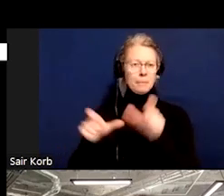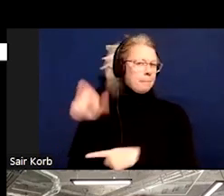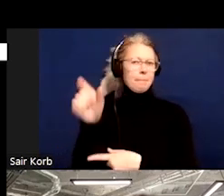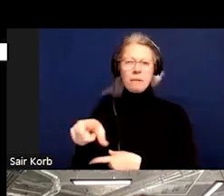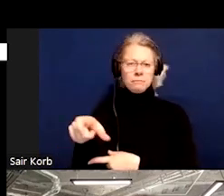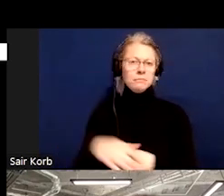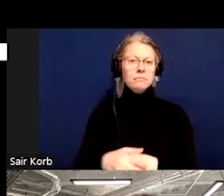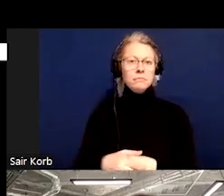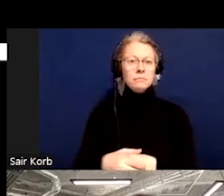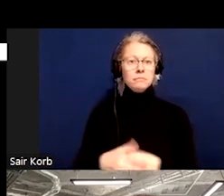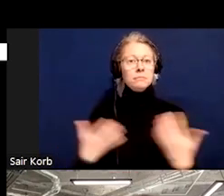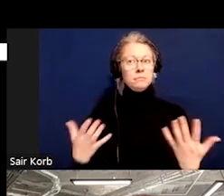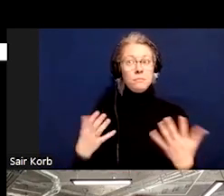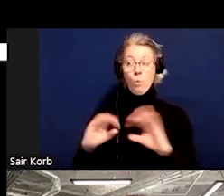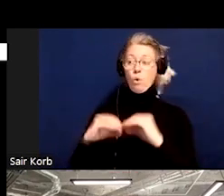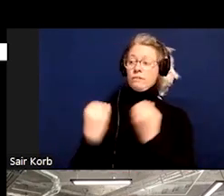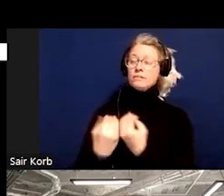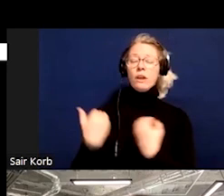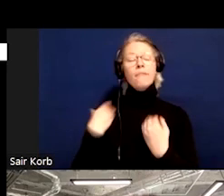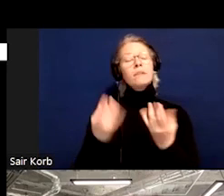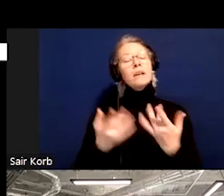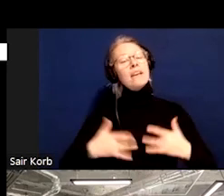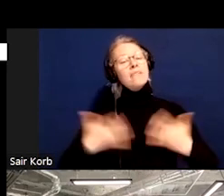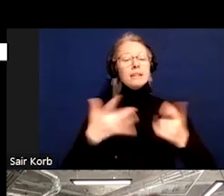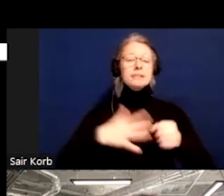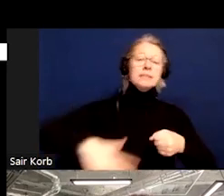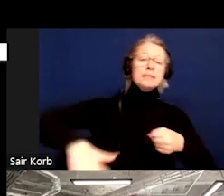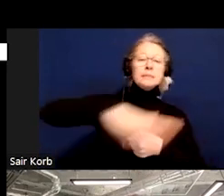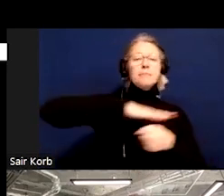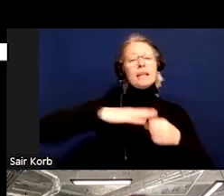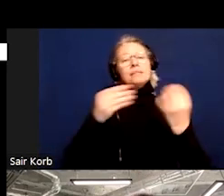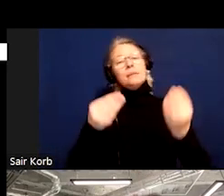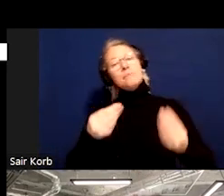of people. And yes, there are venues and spaces and materials and other supplies, all those